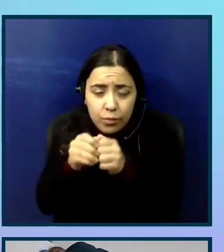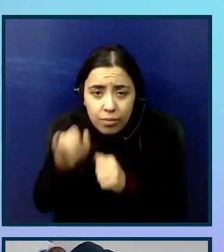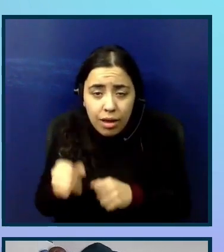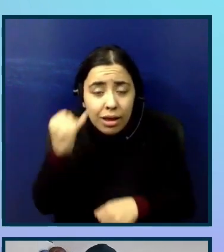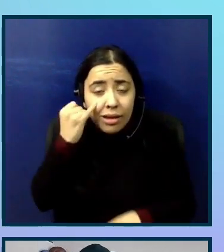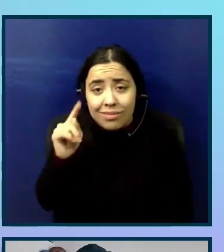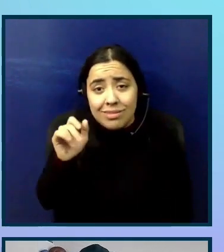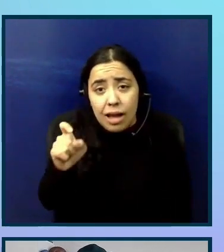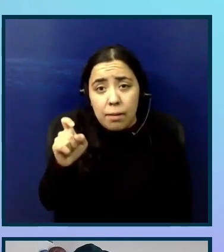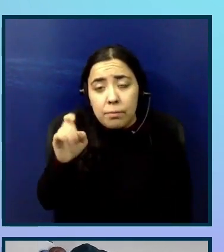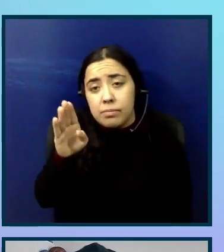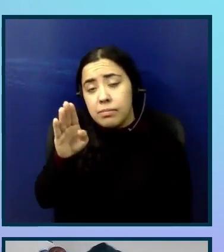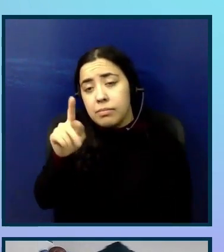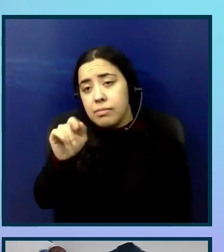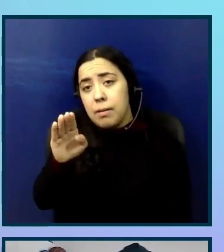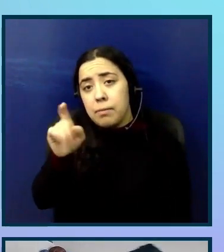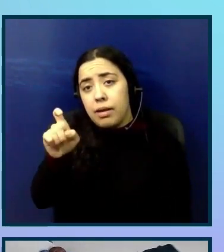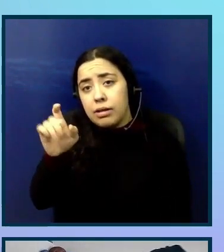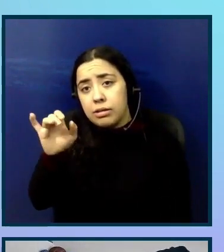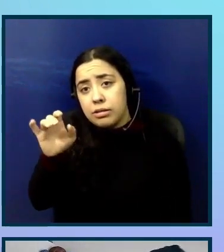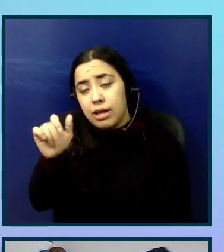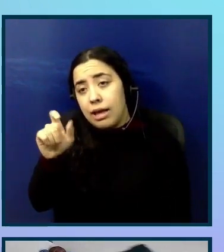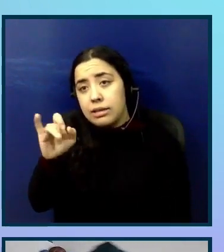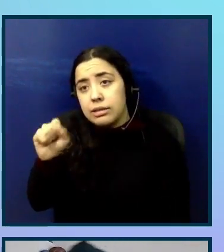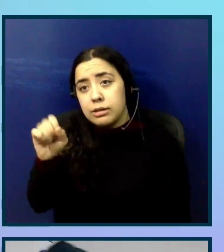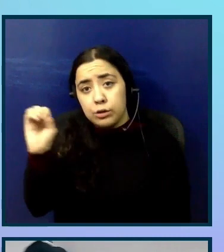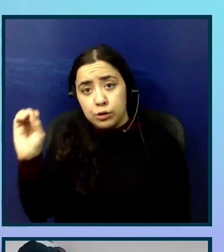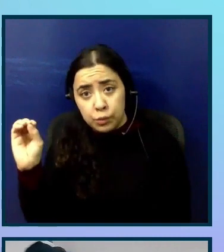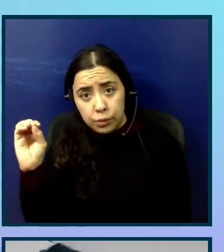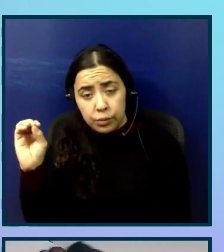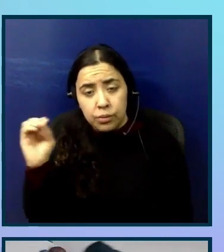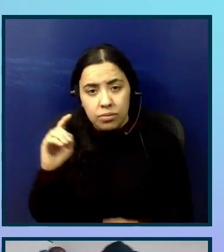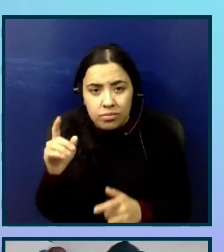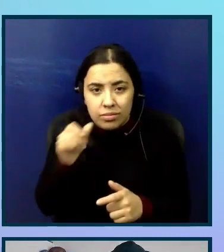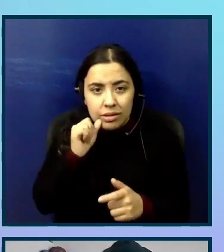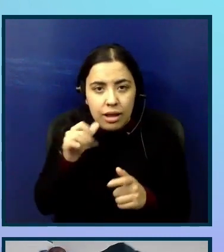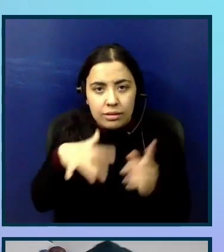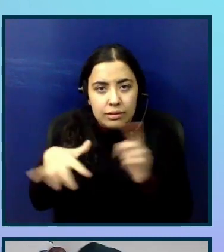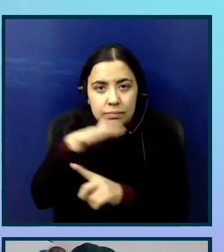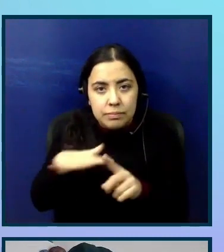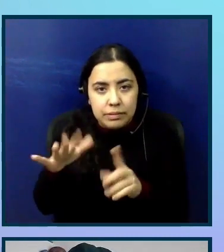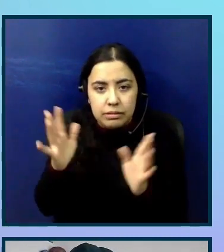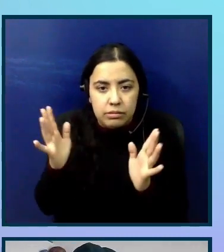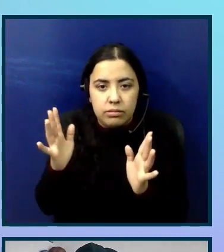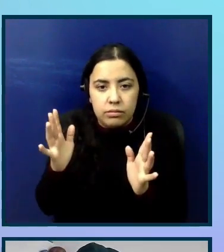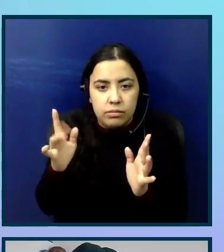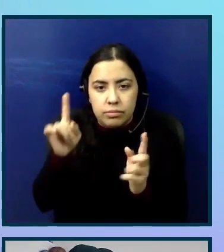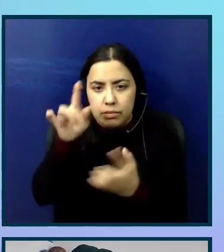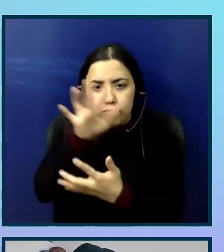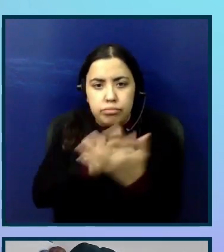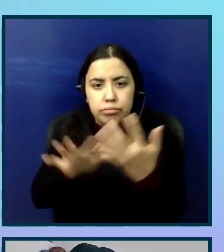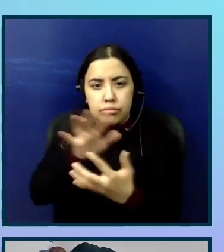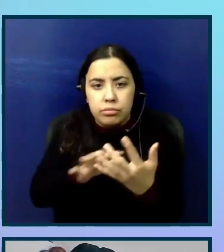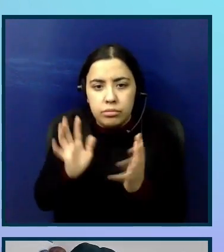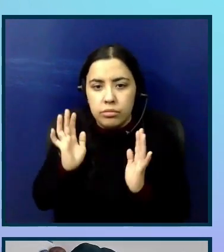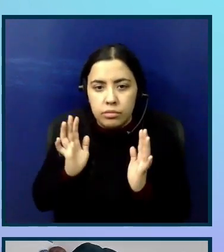It's not gonna work with enter and space 'cause click is tied just to the mouse, right? So initially that's it.